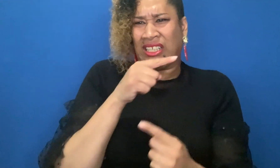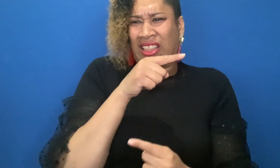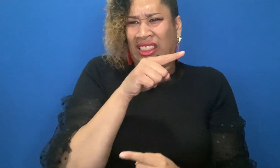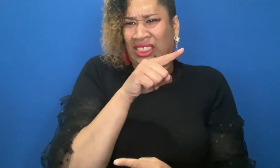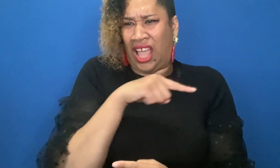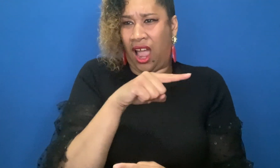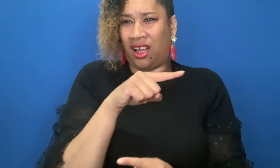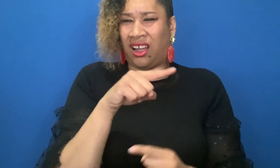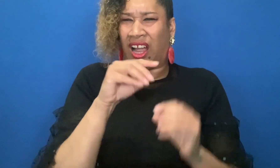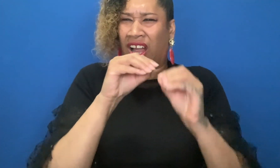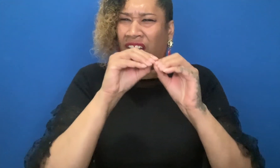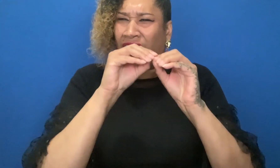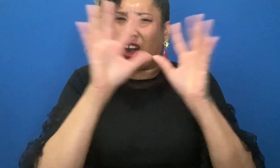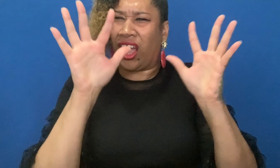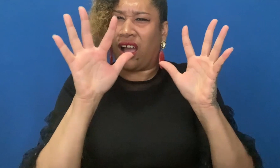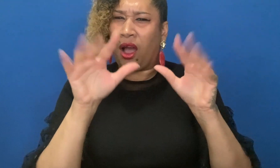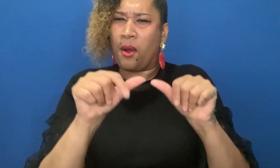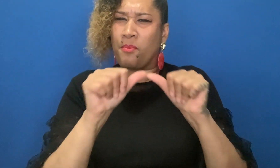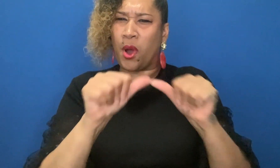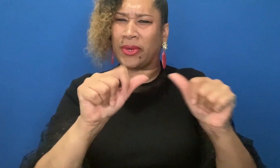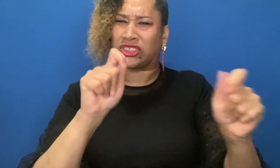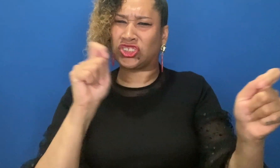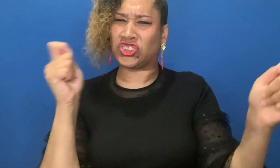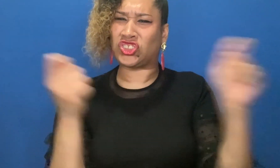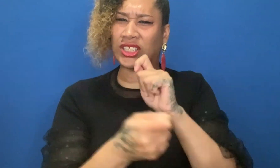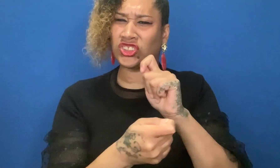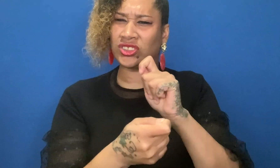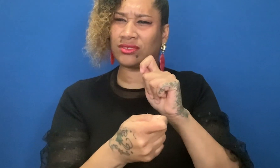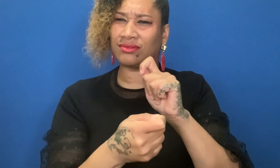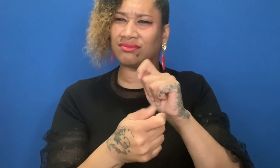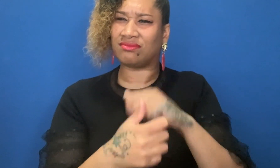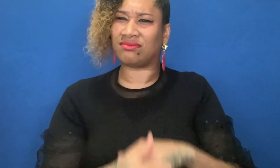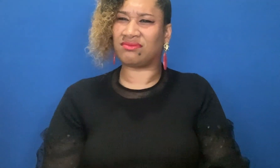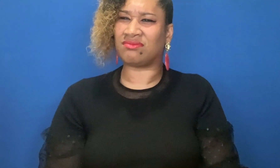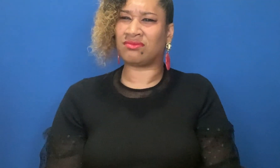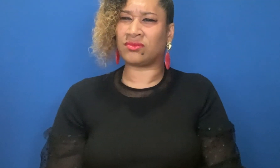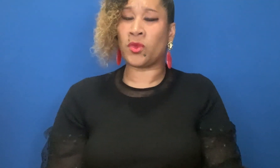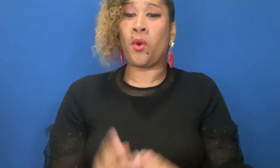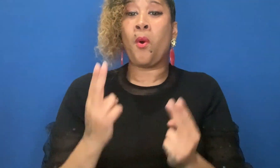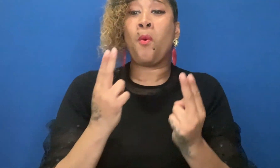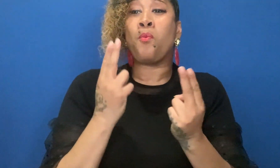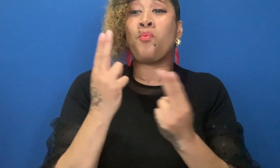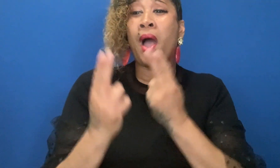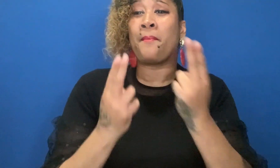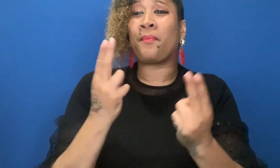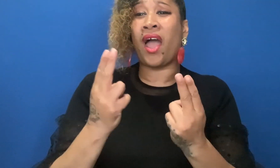until they make clear, permanent change.